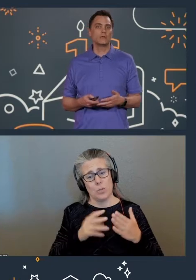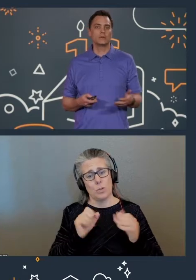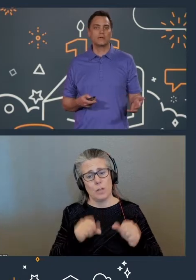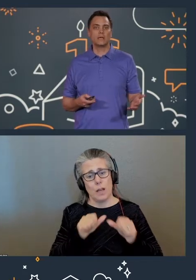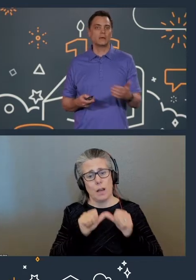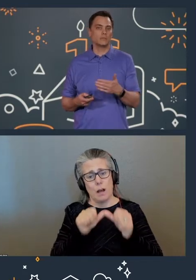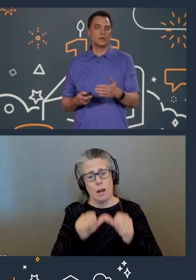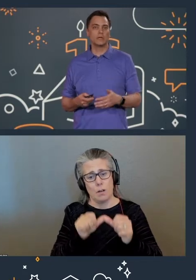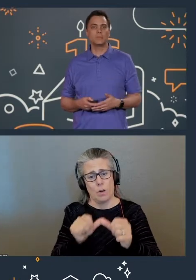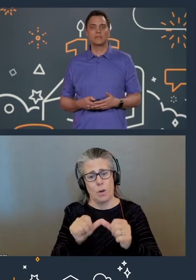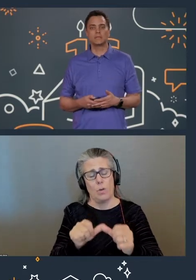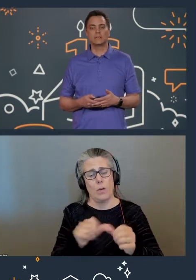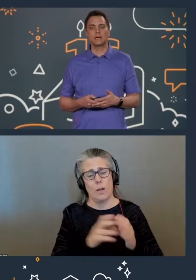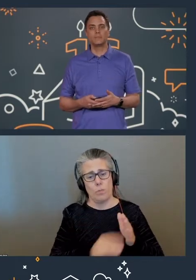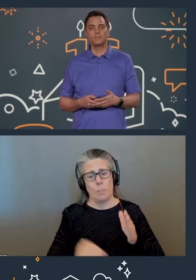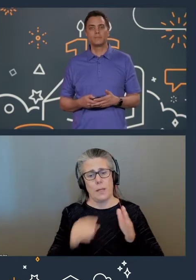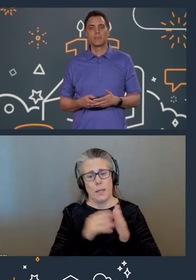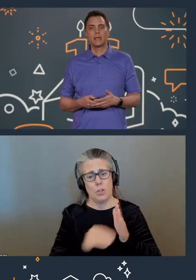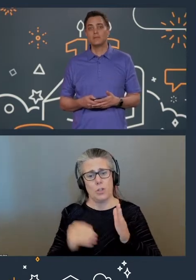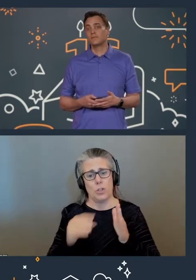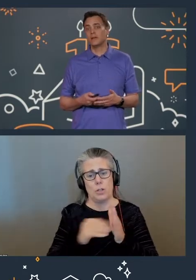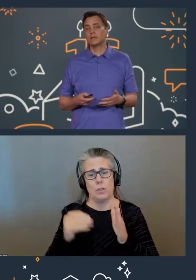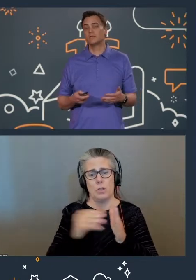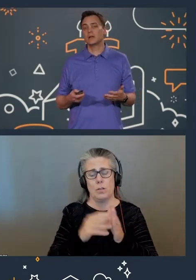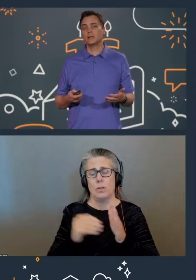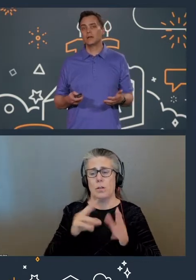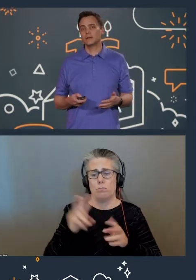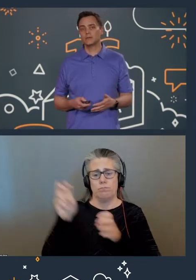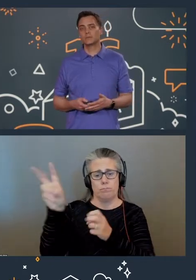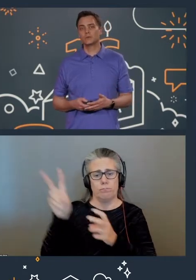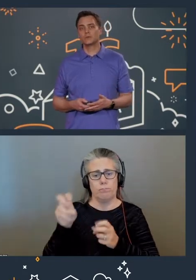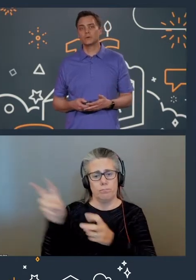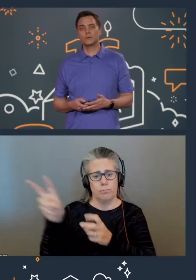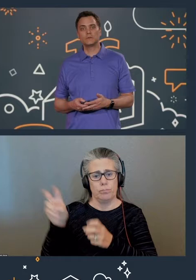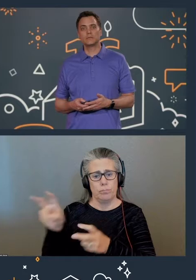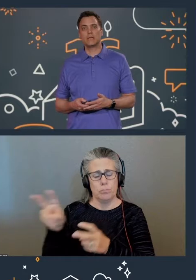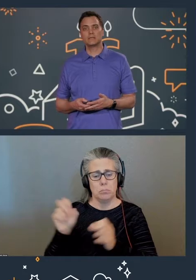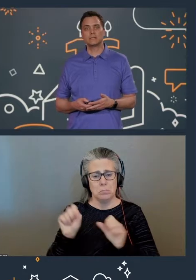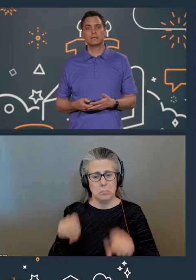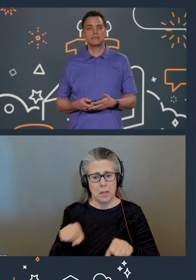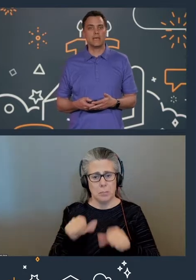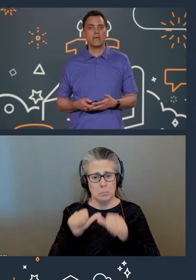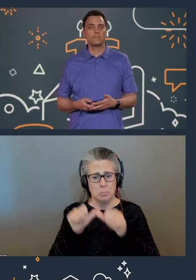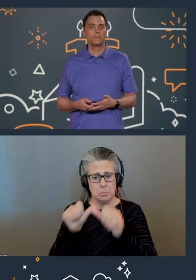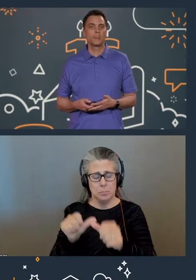with their data, and bring it up into the cloud. And then finally, I've got a lot of customers who are using DataSync today